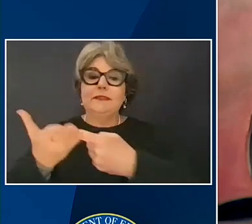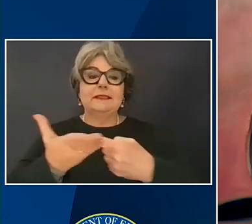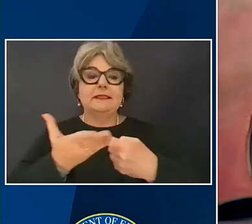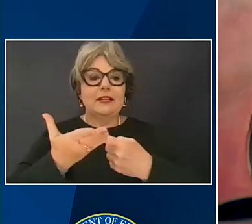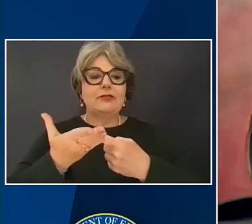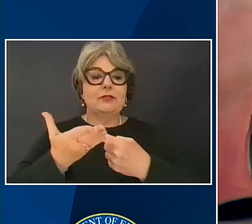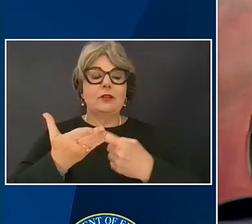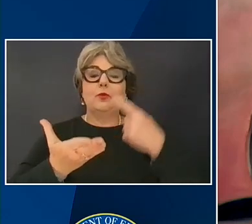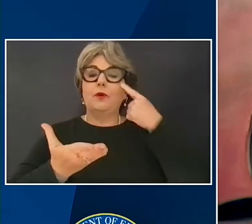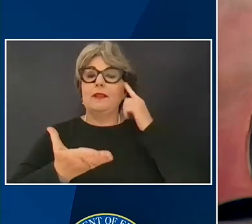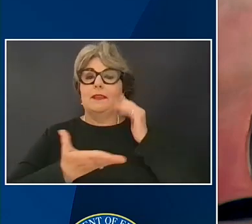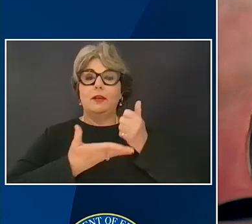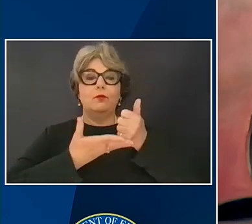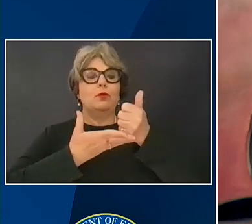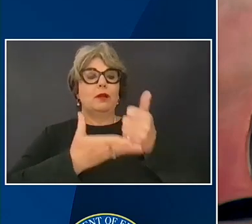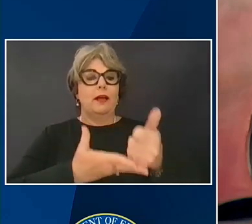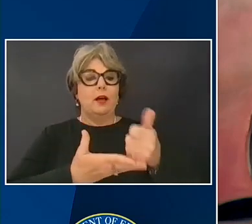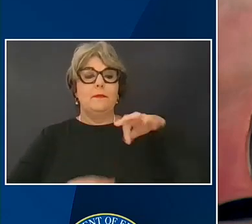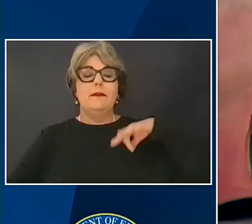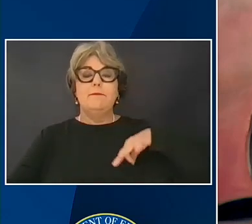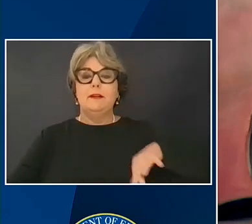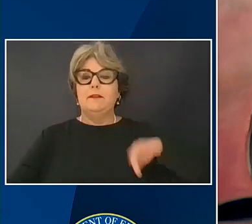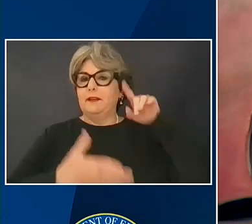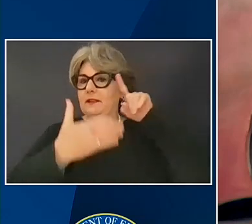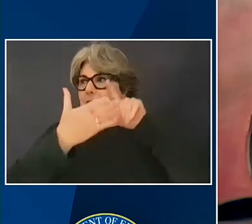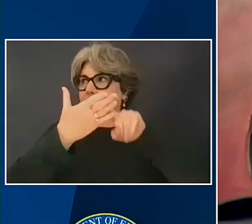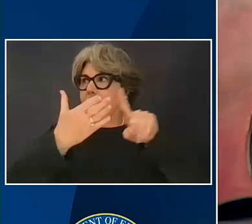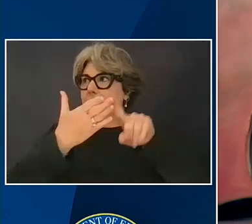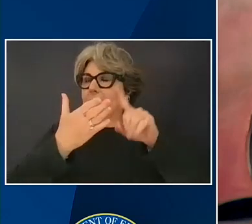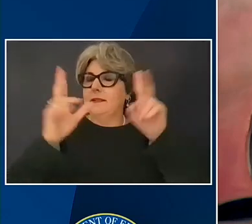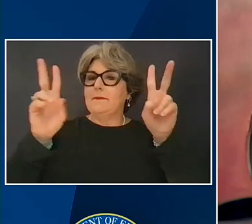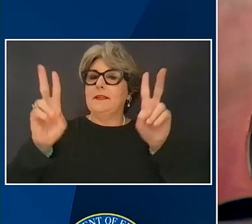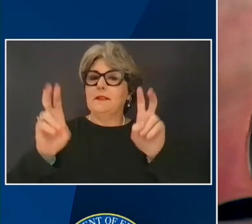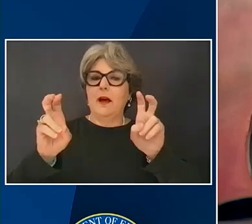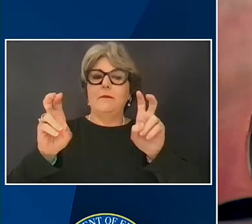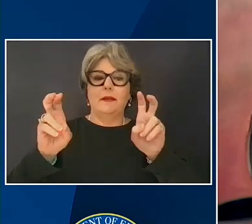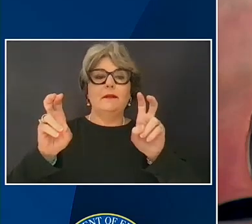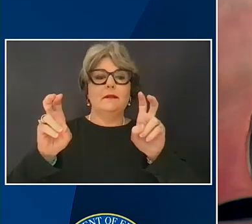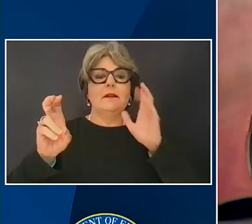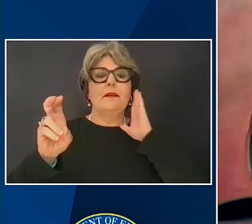helpful in exploring some of the topics that we'll be coming to.